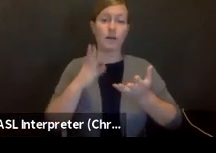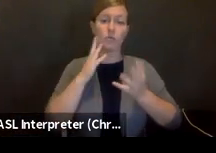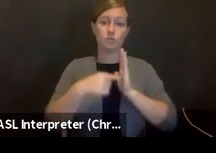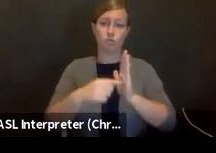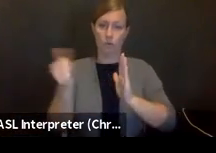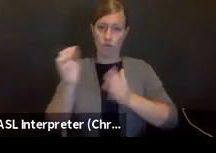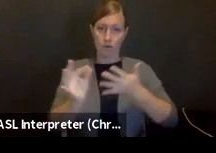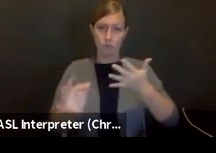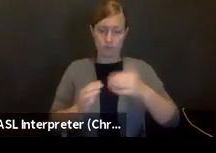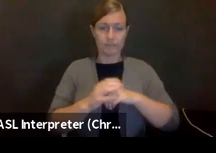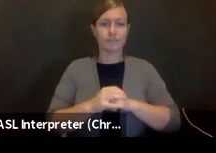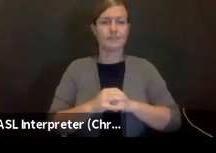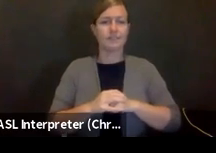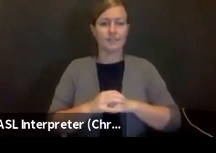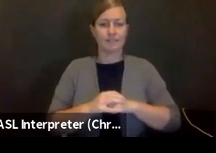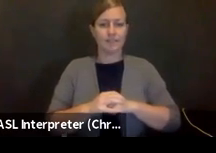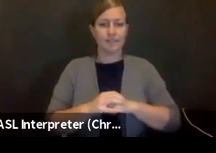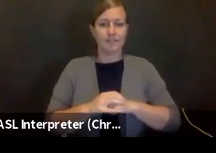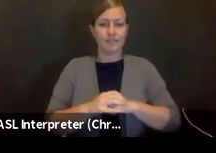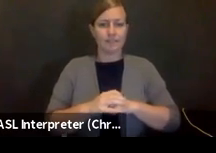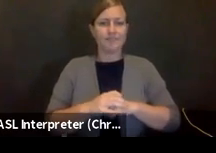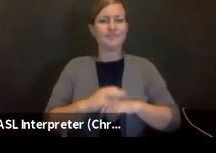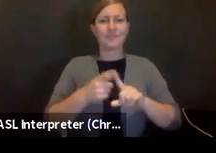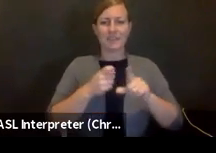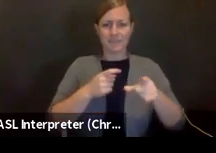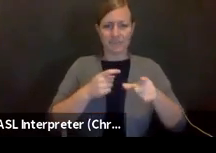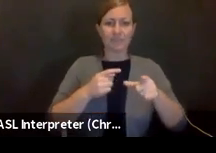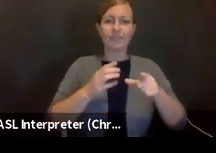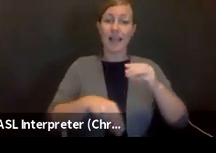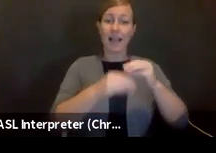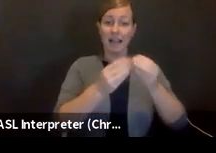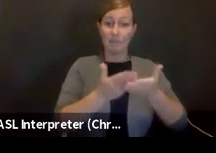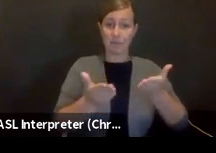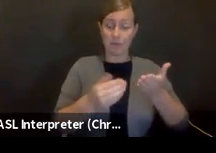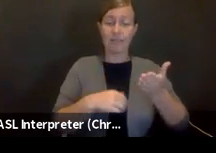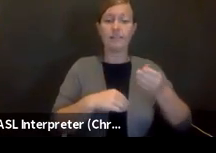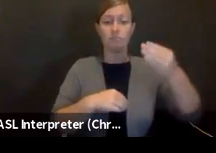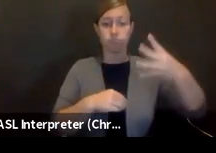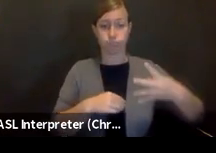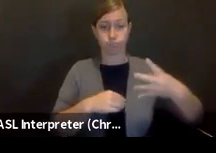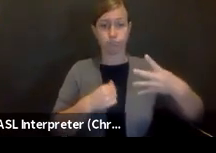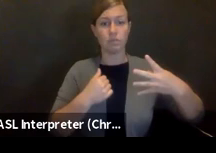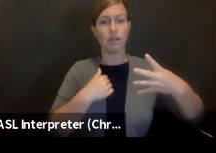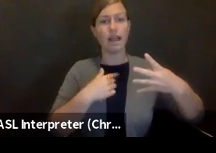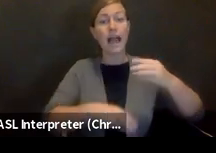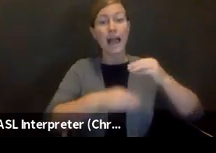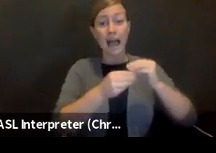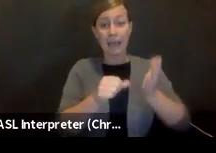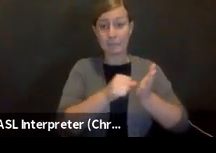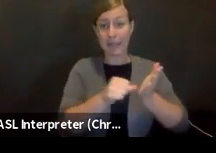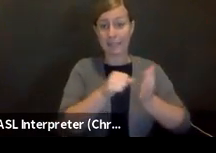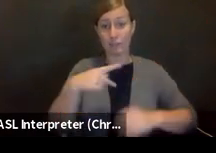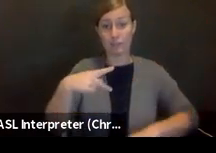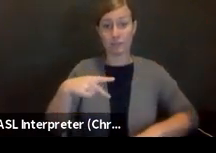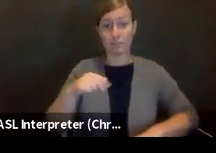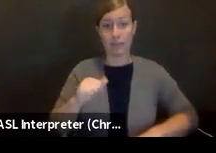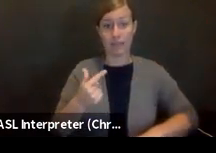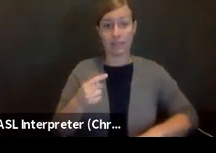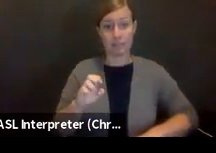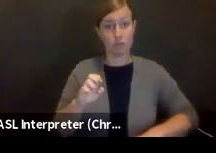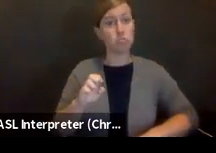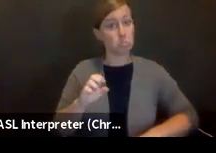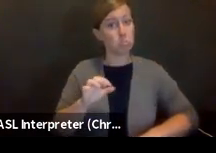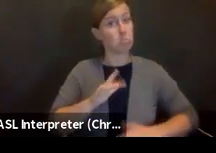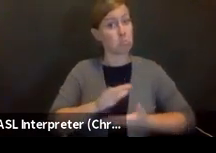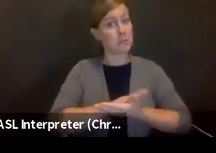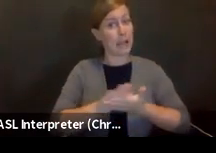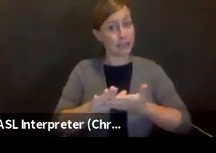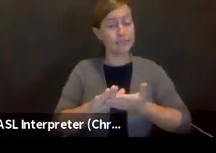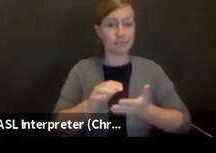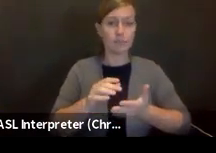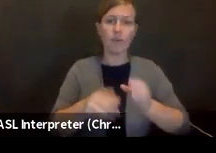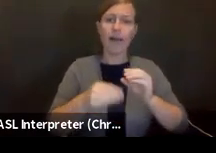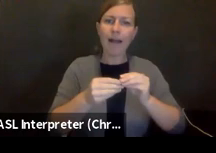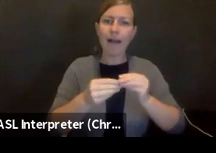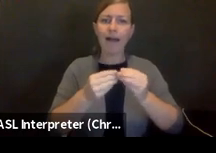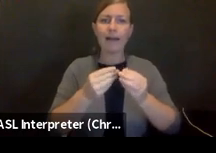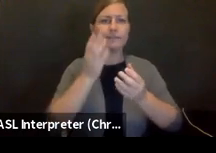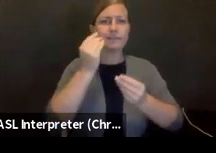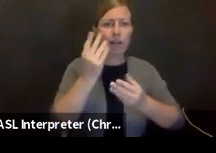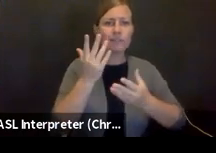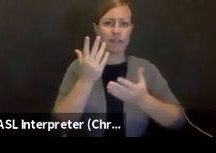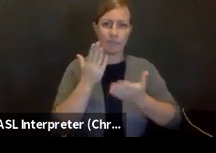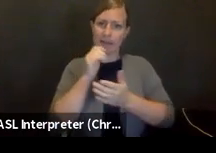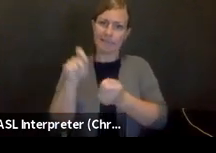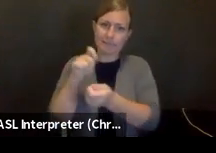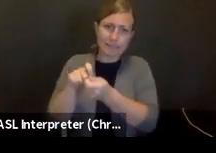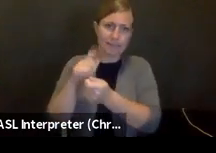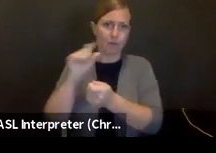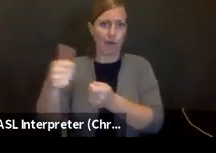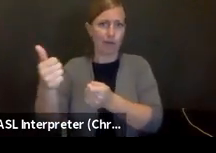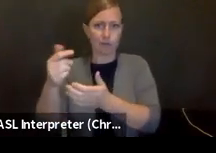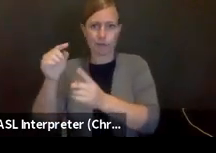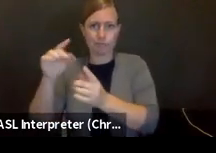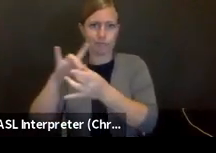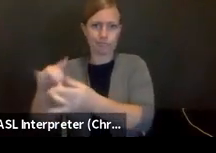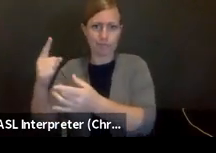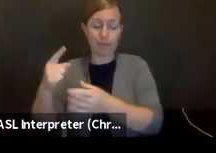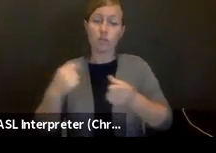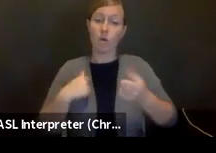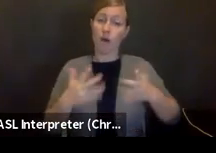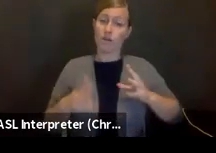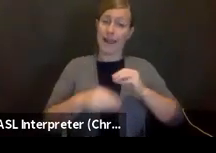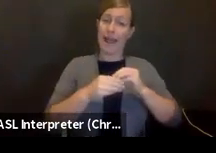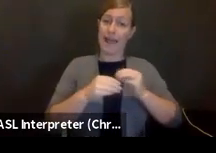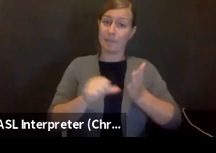ESD 189 - Amy Colburn: So from here, if I go back to add materials. I want to page is a nice way to just add content that isn't specific necessarily anything. So I've actually already added a page. So I'll just open this up so we can see what options are.